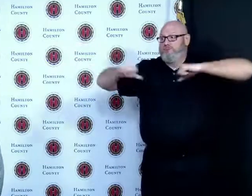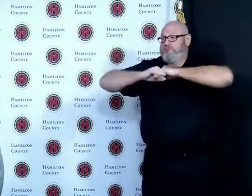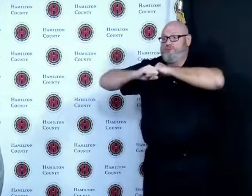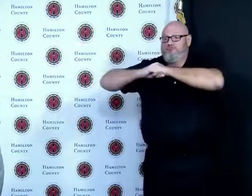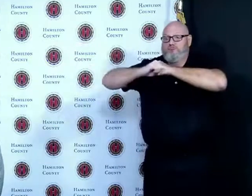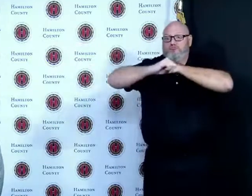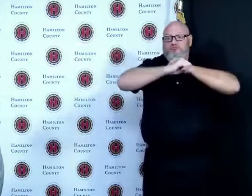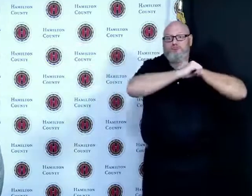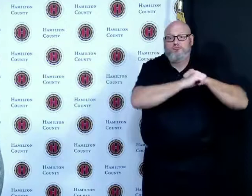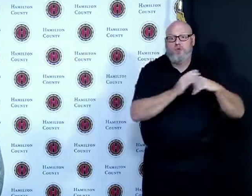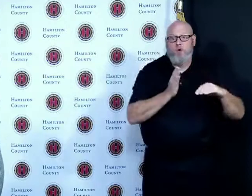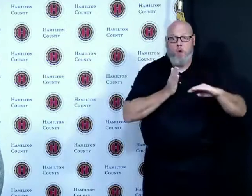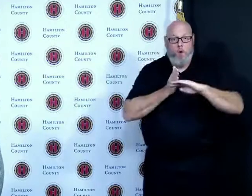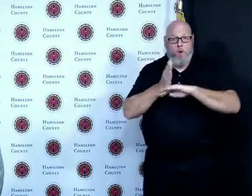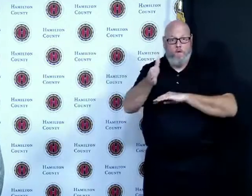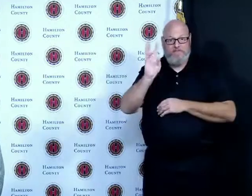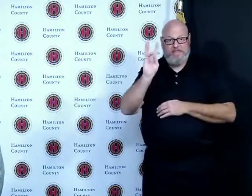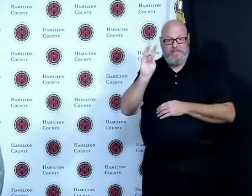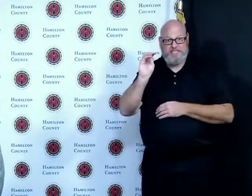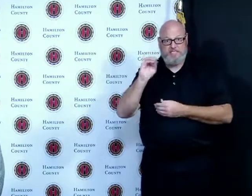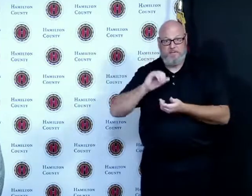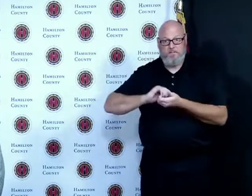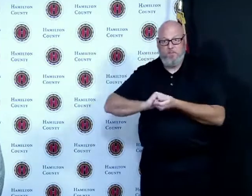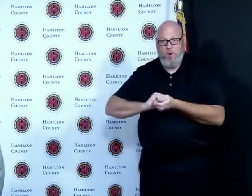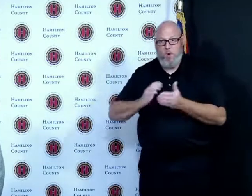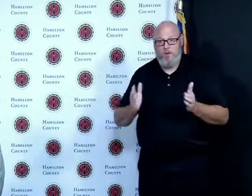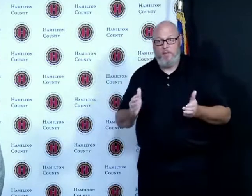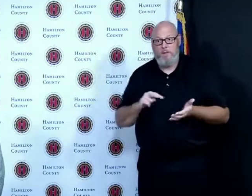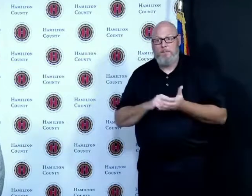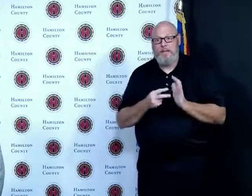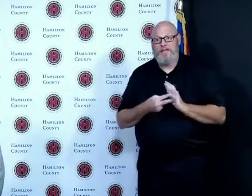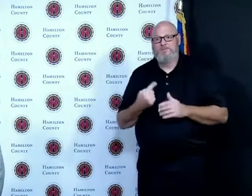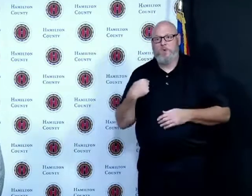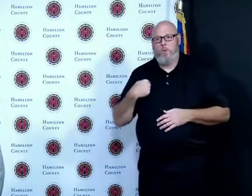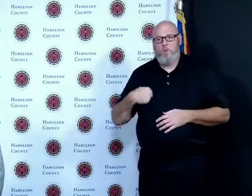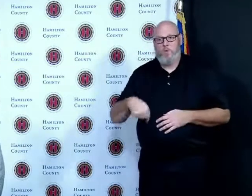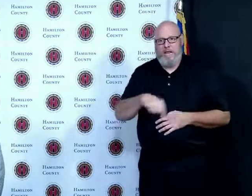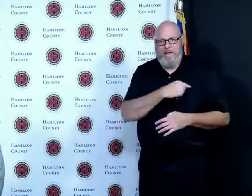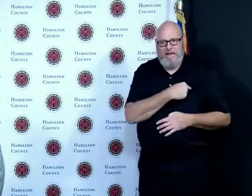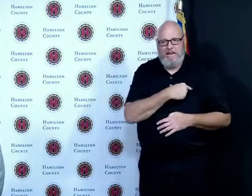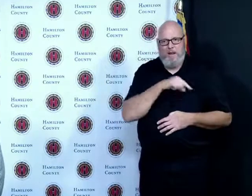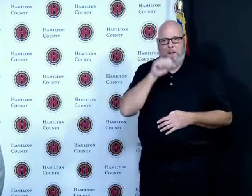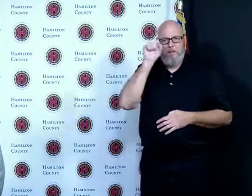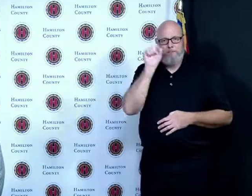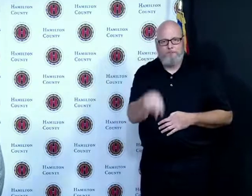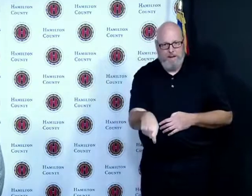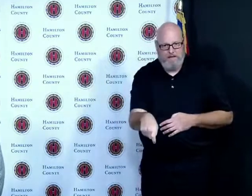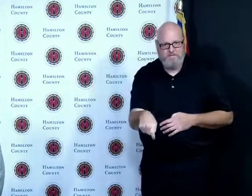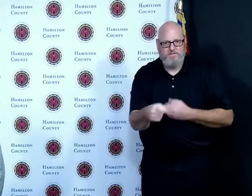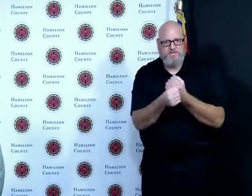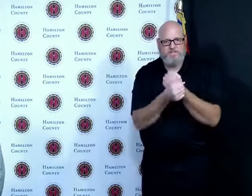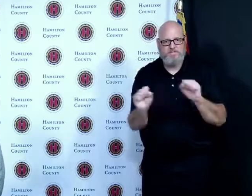must save us and that means we must make sure that you understand that taking the vaccine is a part